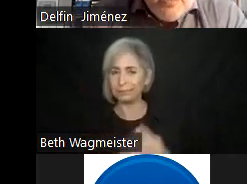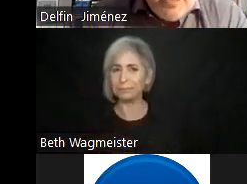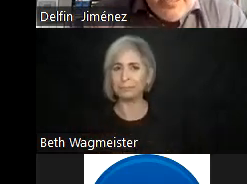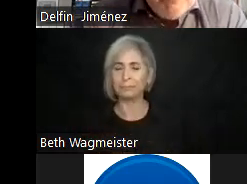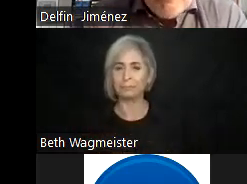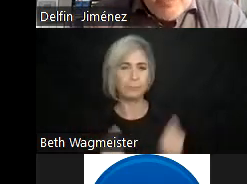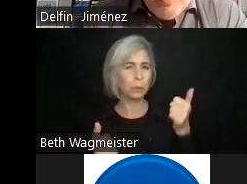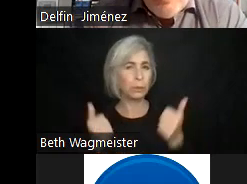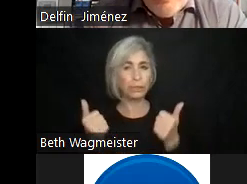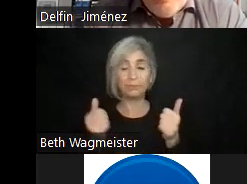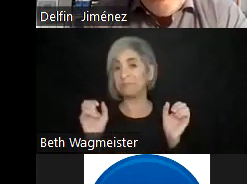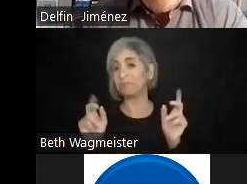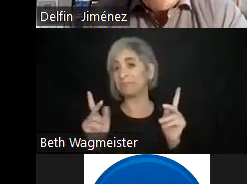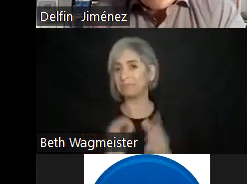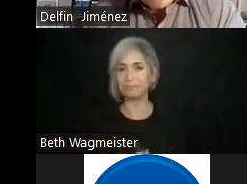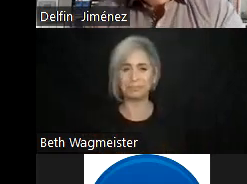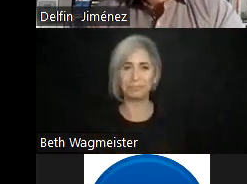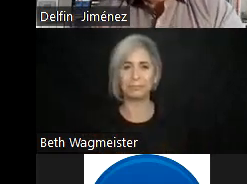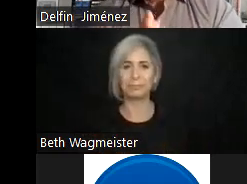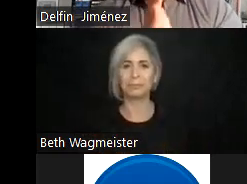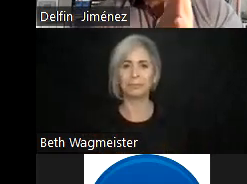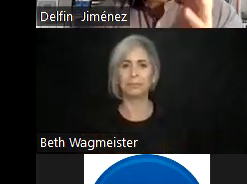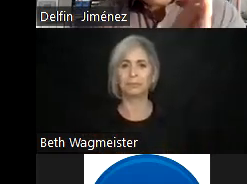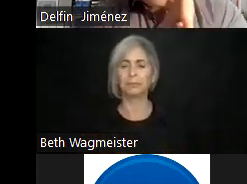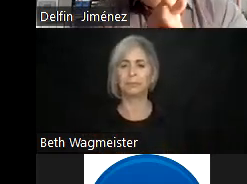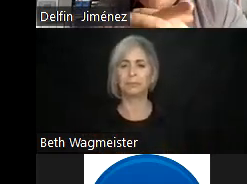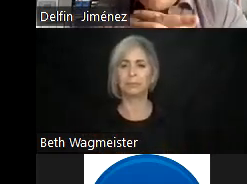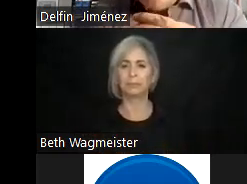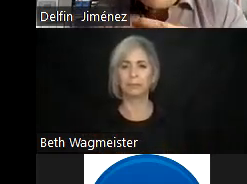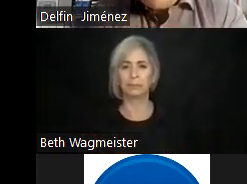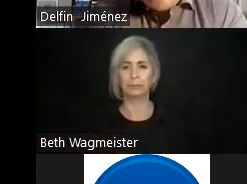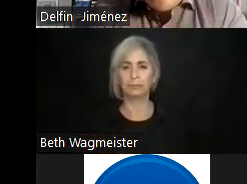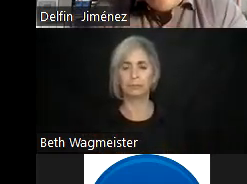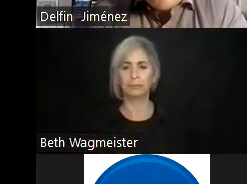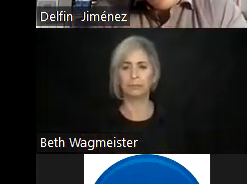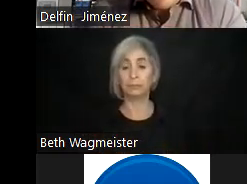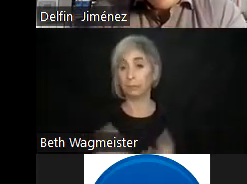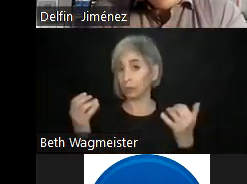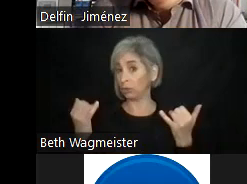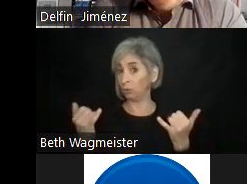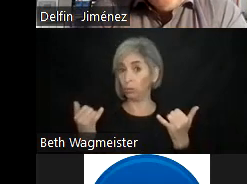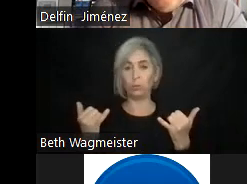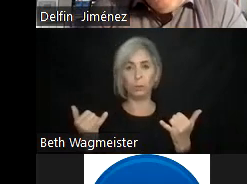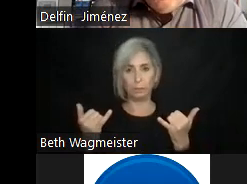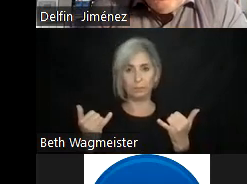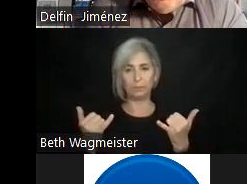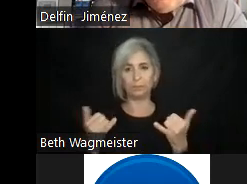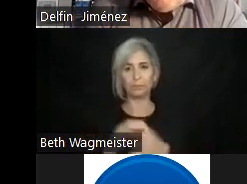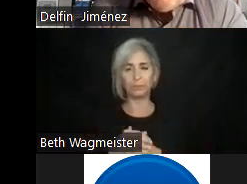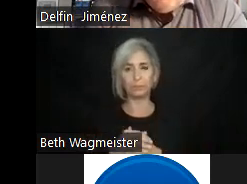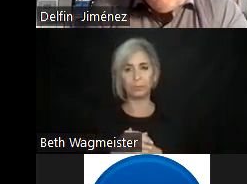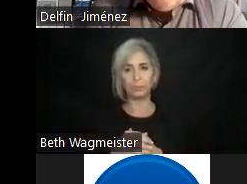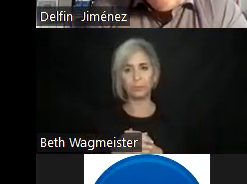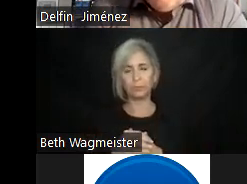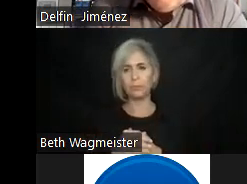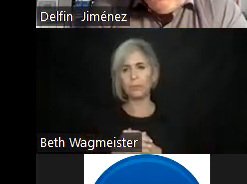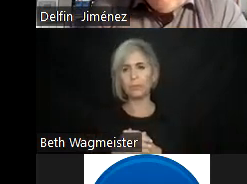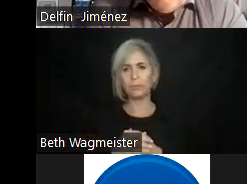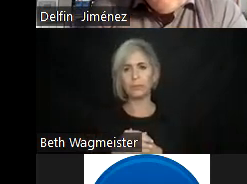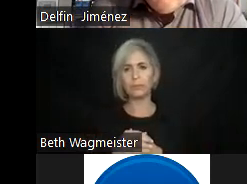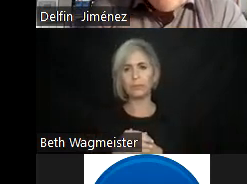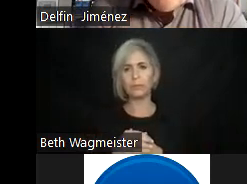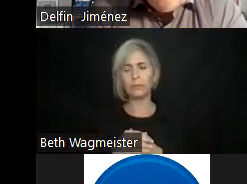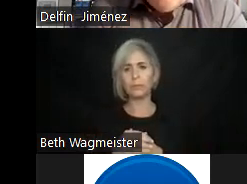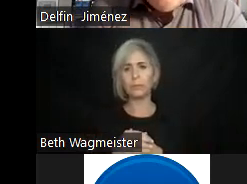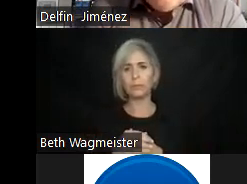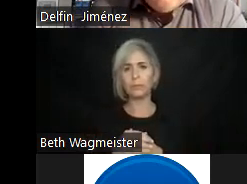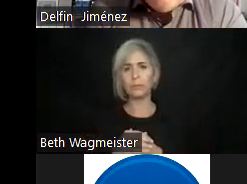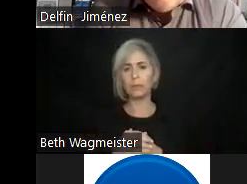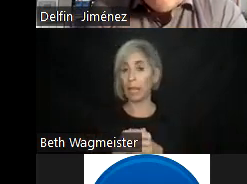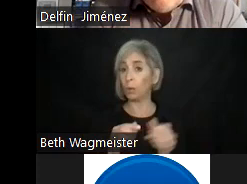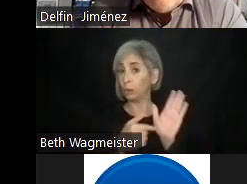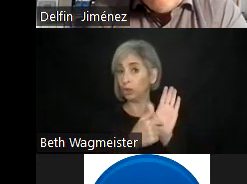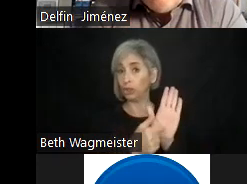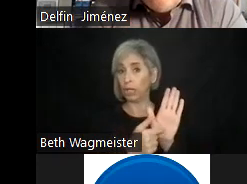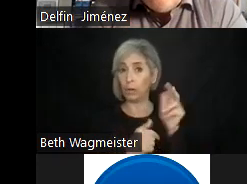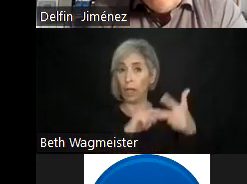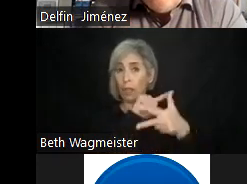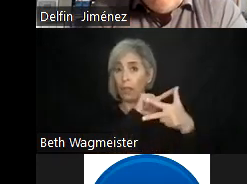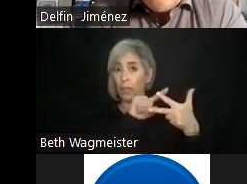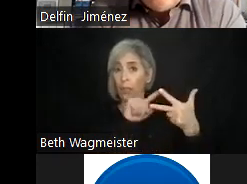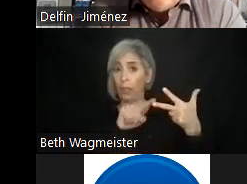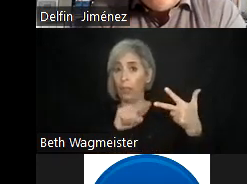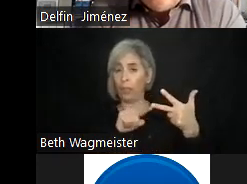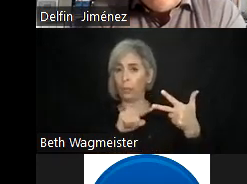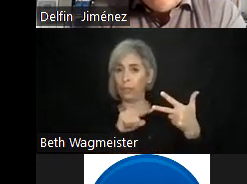Okay. Well, today we are going to show to see three standards, three mandatory standards.